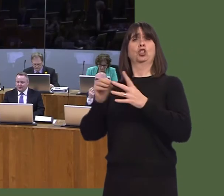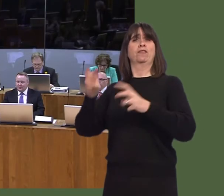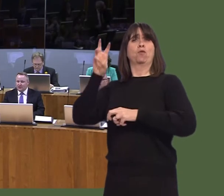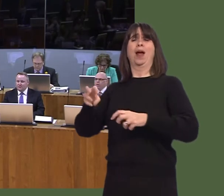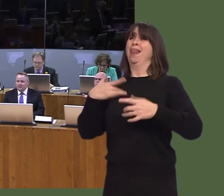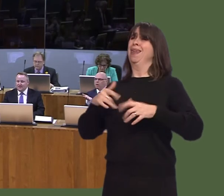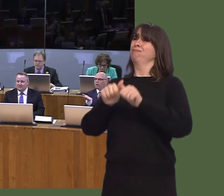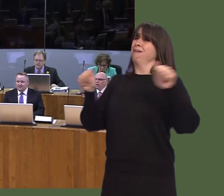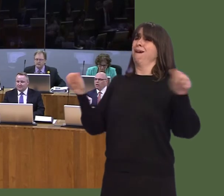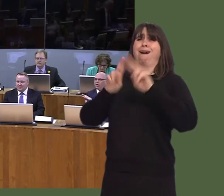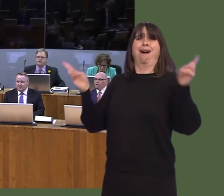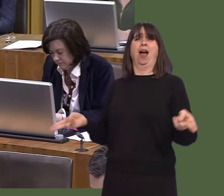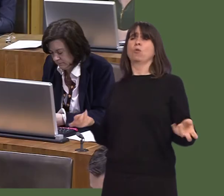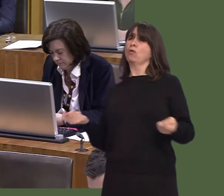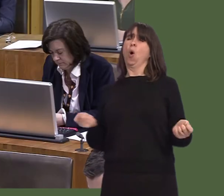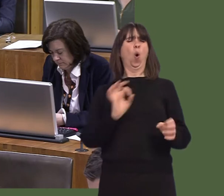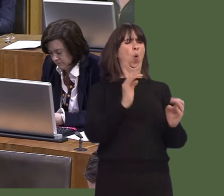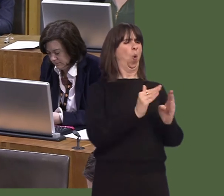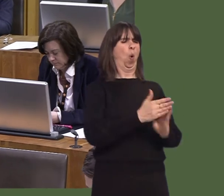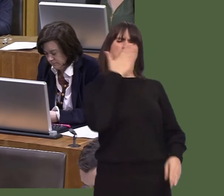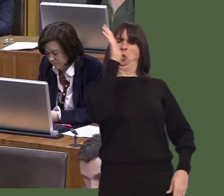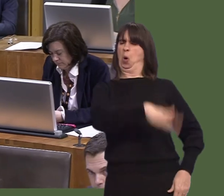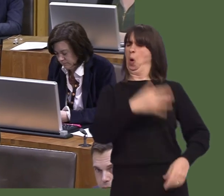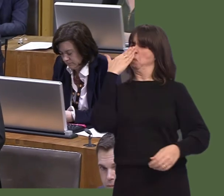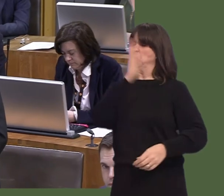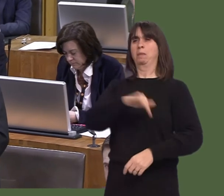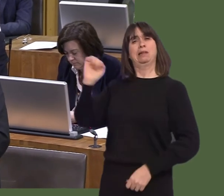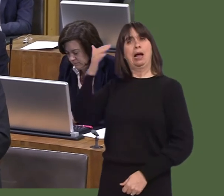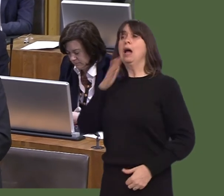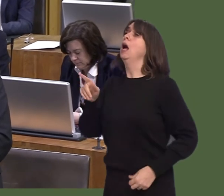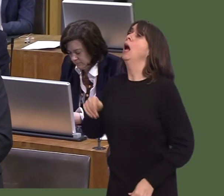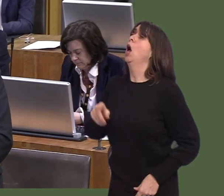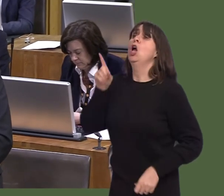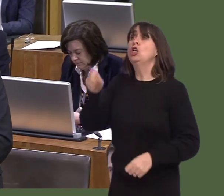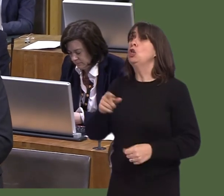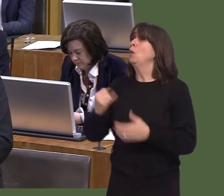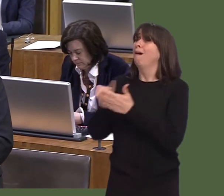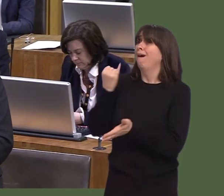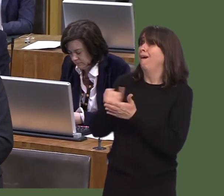So, from within your Government people are casting aspersions about the consultation process.